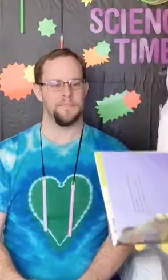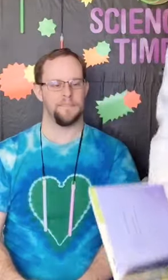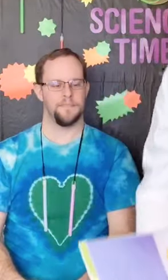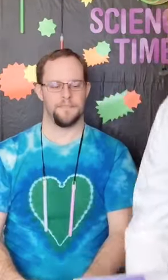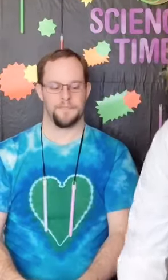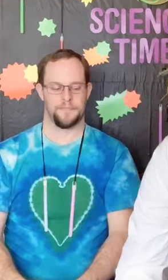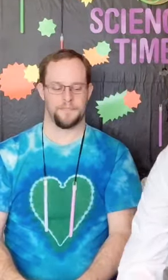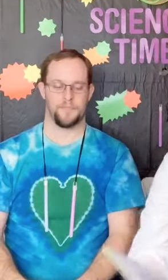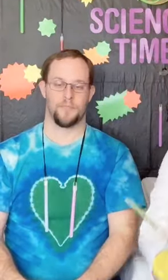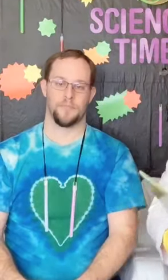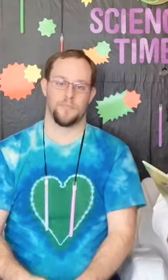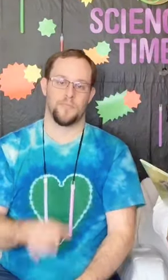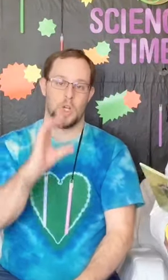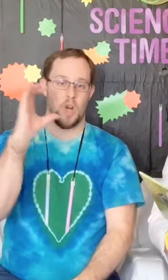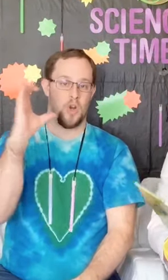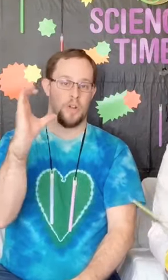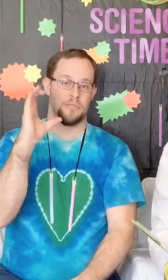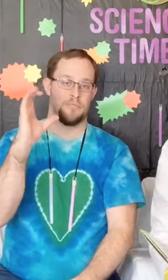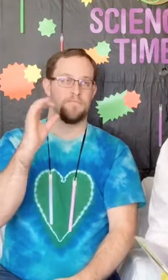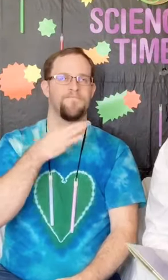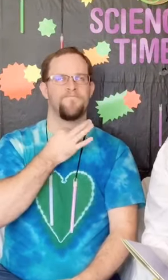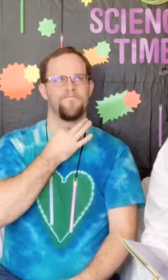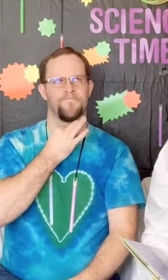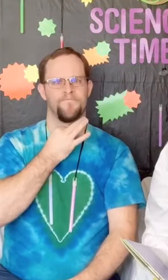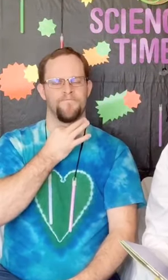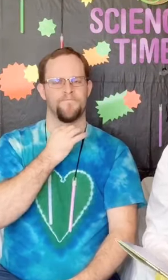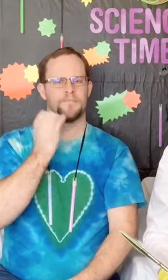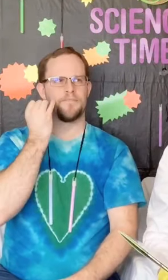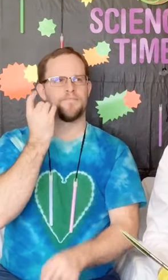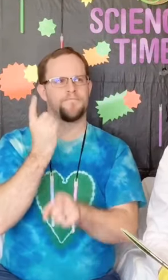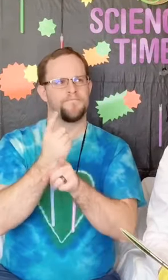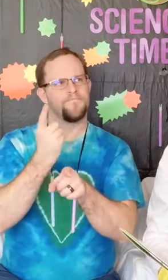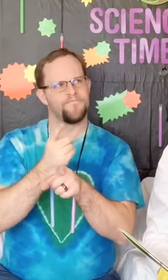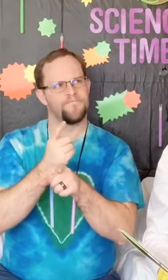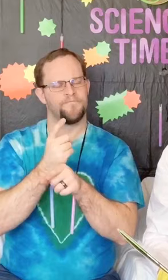help. Charlotte wondered if they were right.